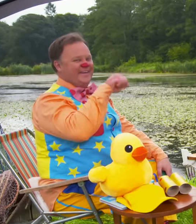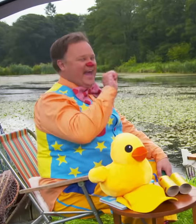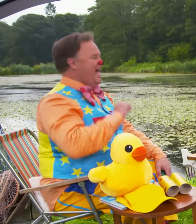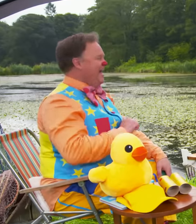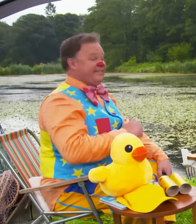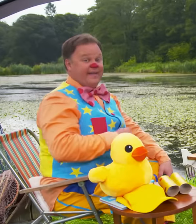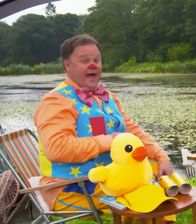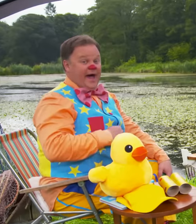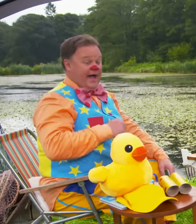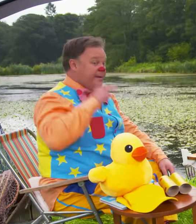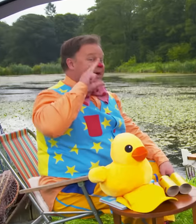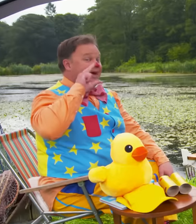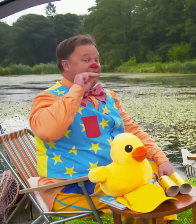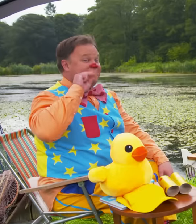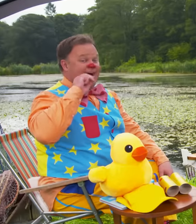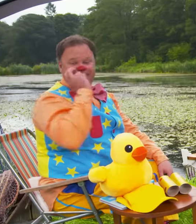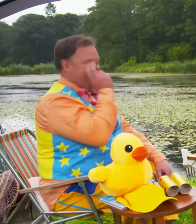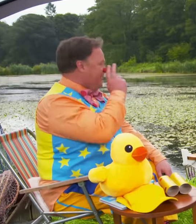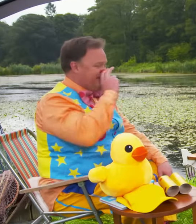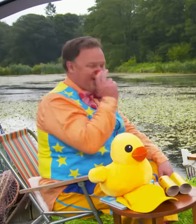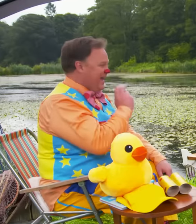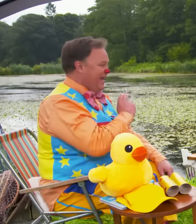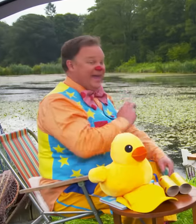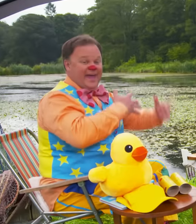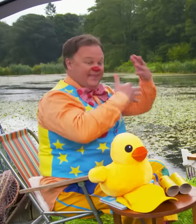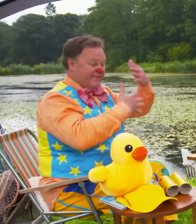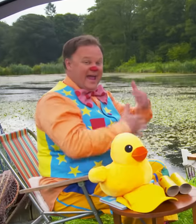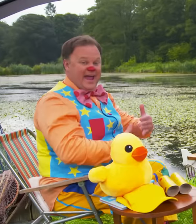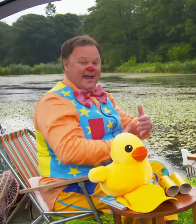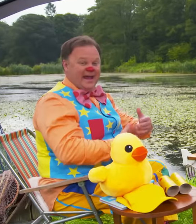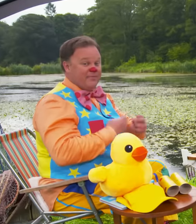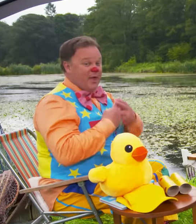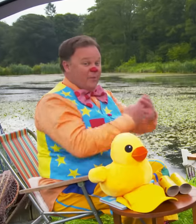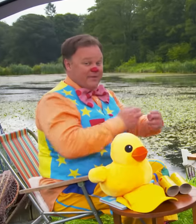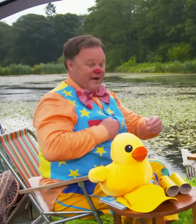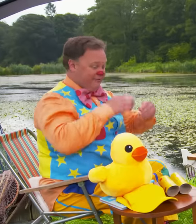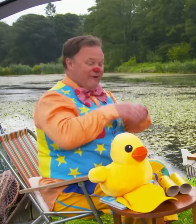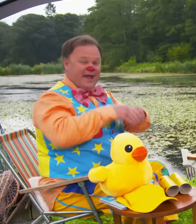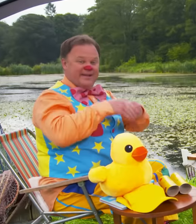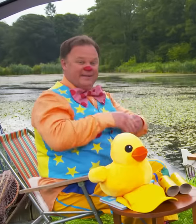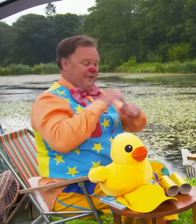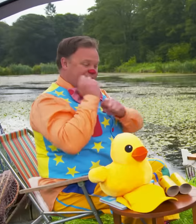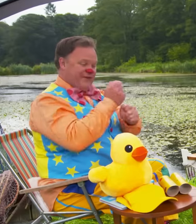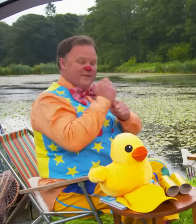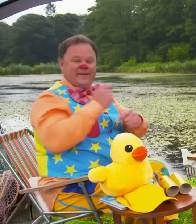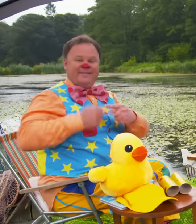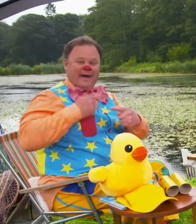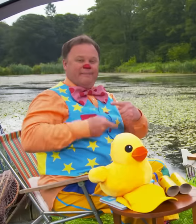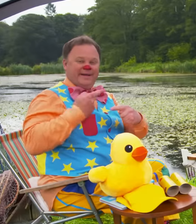yes i'm duck spotting in the rain with my friend fisherman tumble